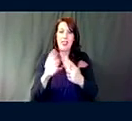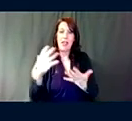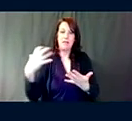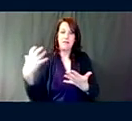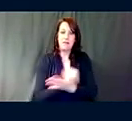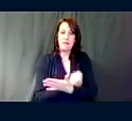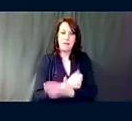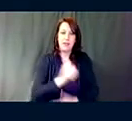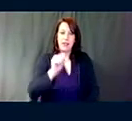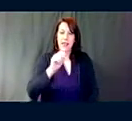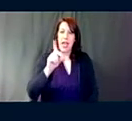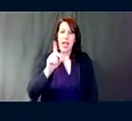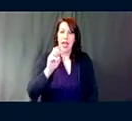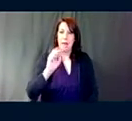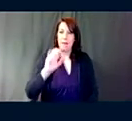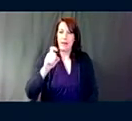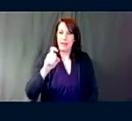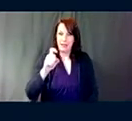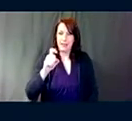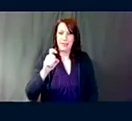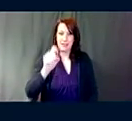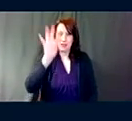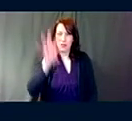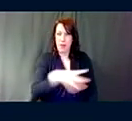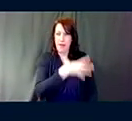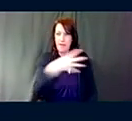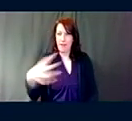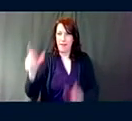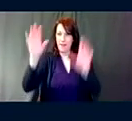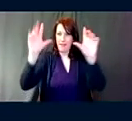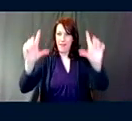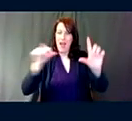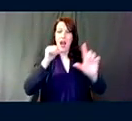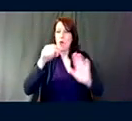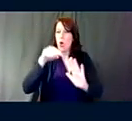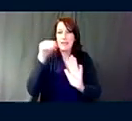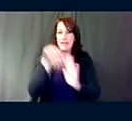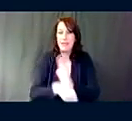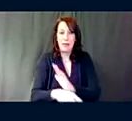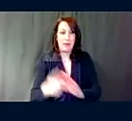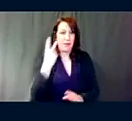THAT TO DO WHAT WE CALL ADMIXTURE, I WON'T GET INTO THAT